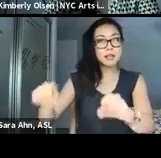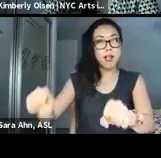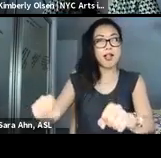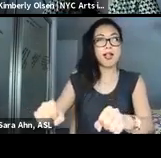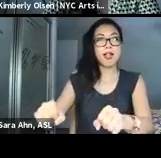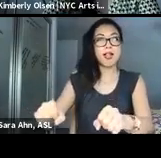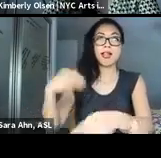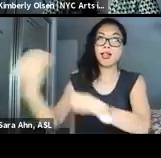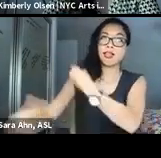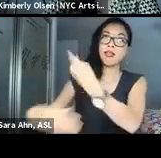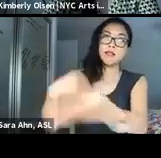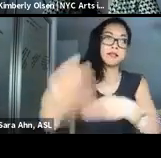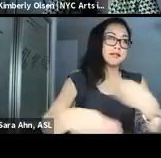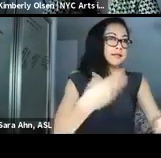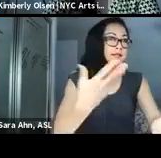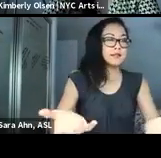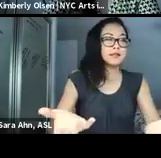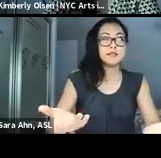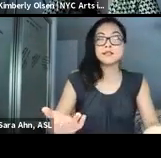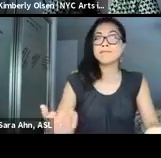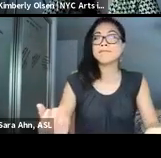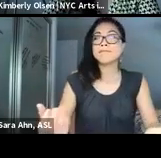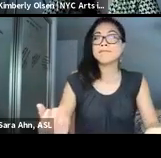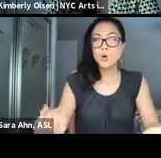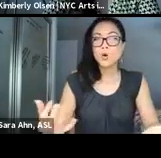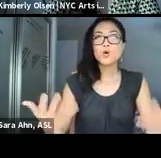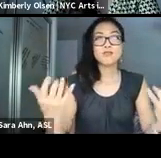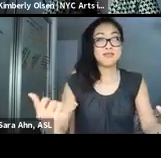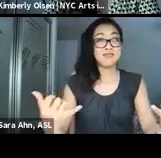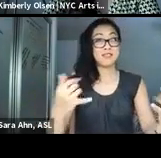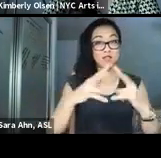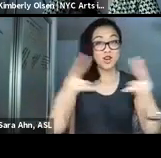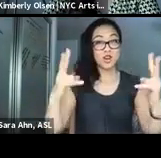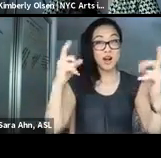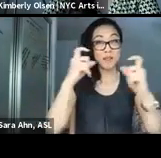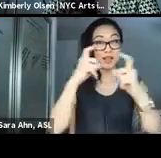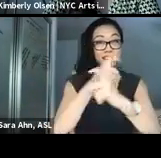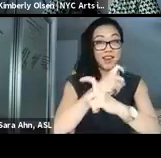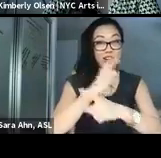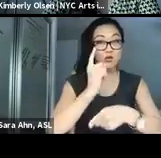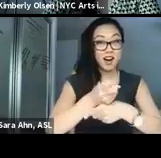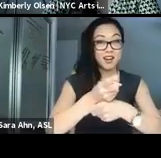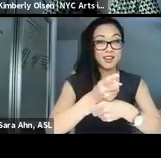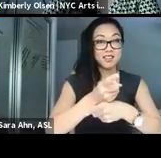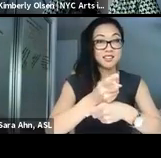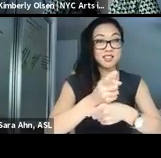story about families coming together and having the moments of taking classes and things and